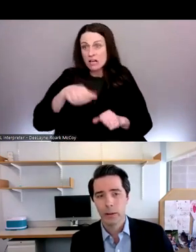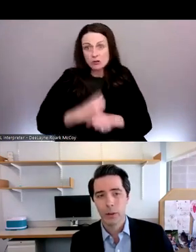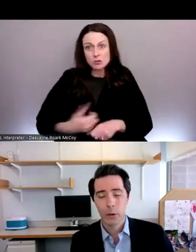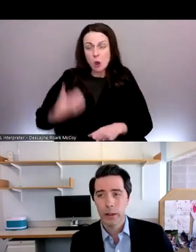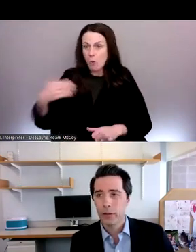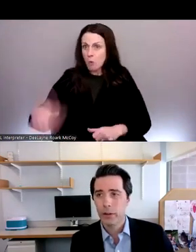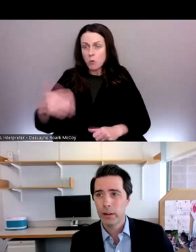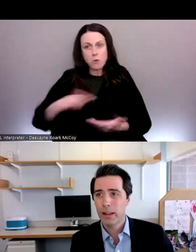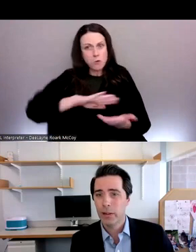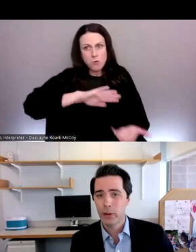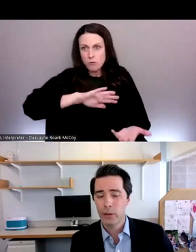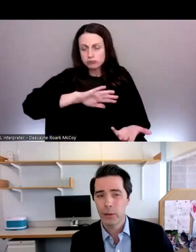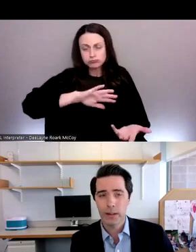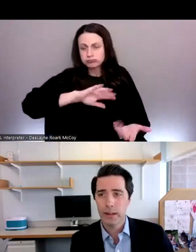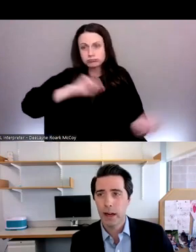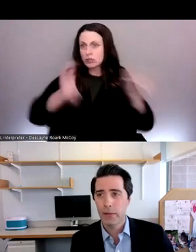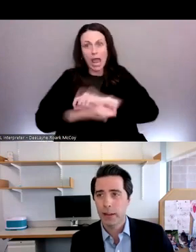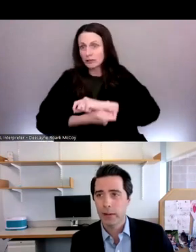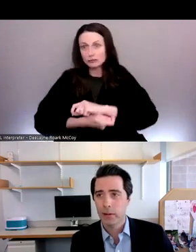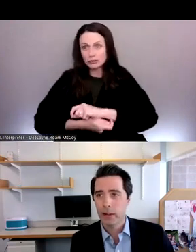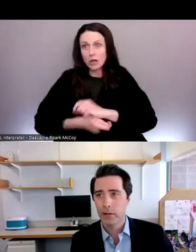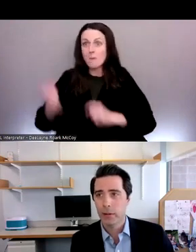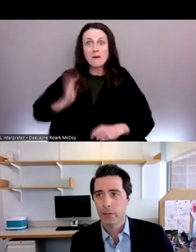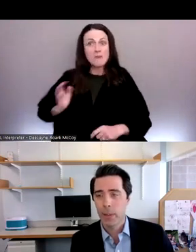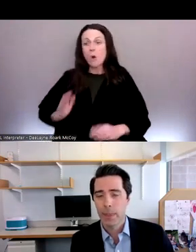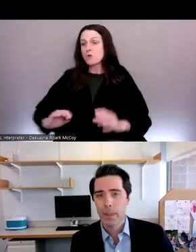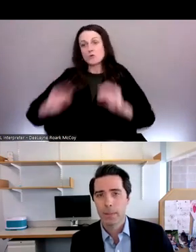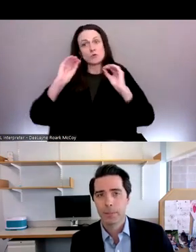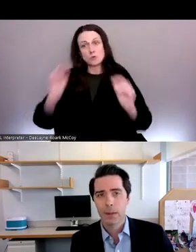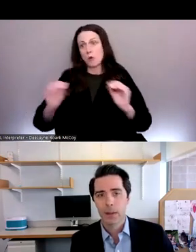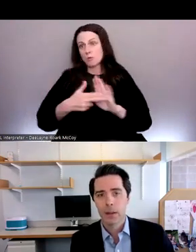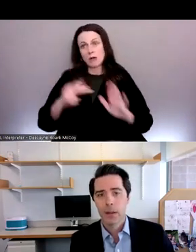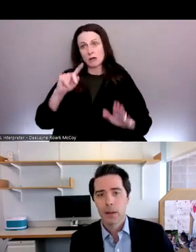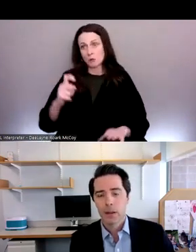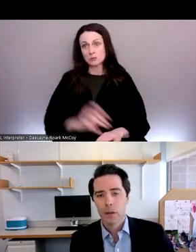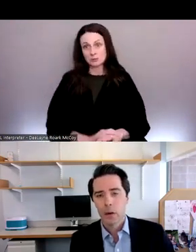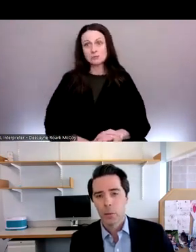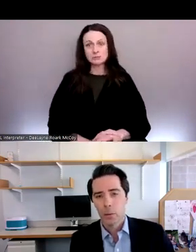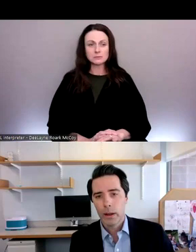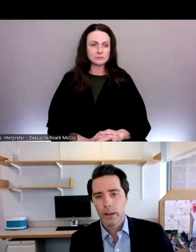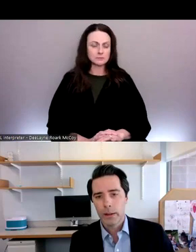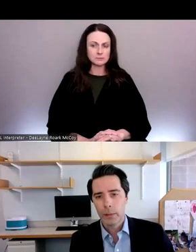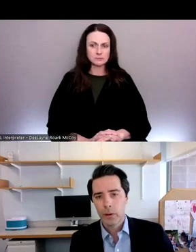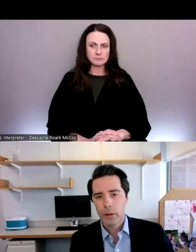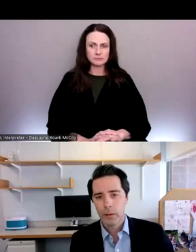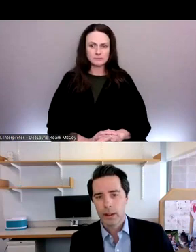the majority of individuals we did not have a diagnosis for